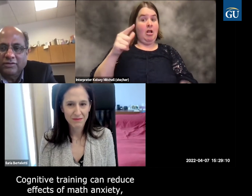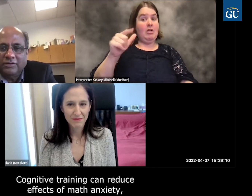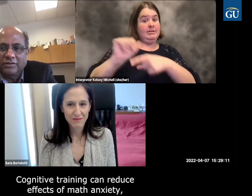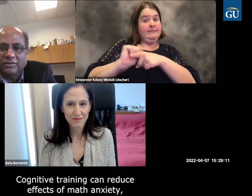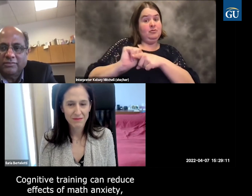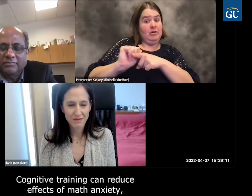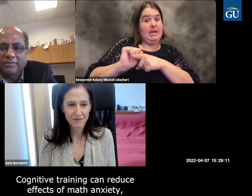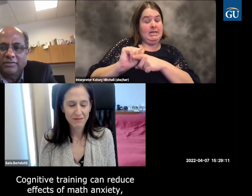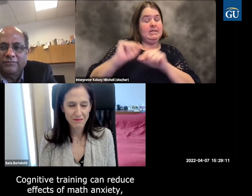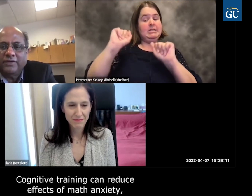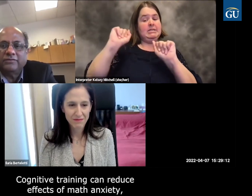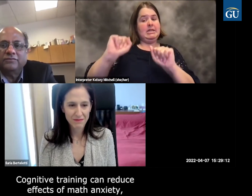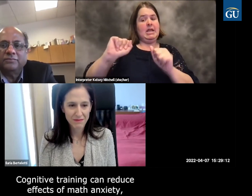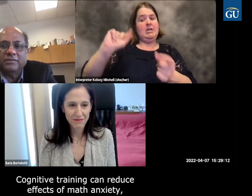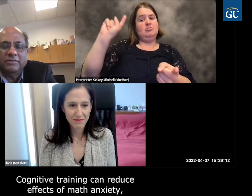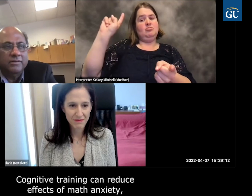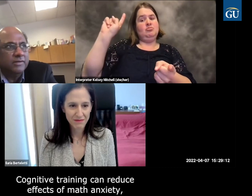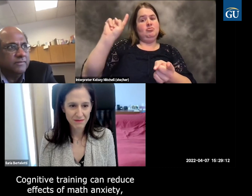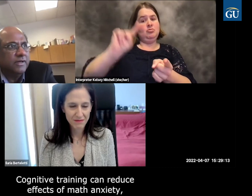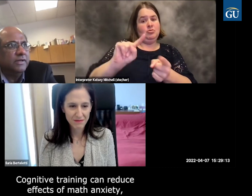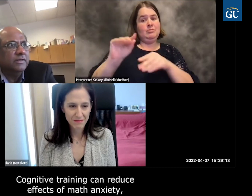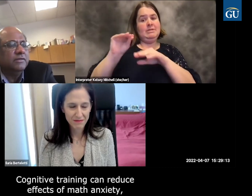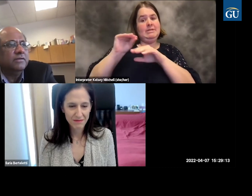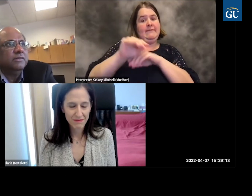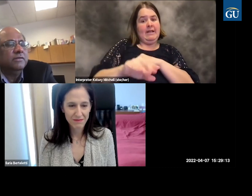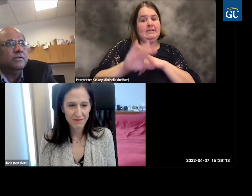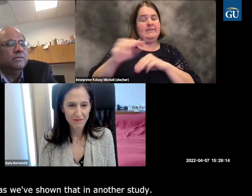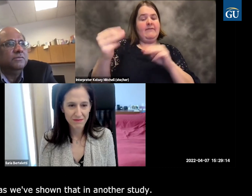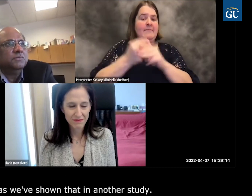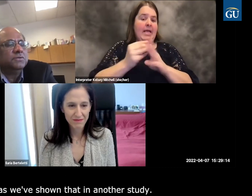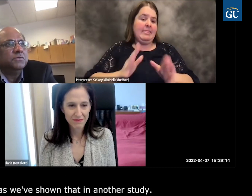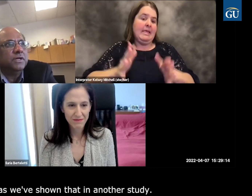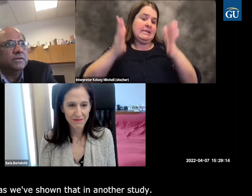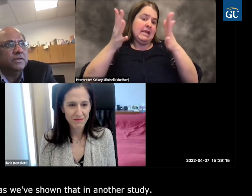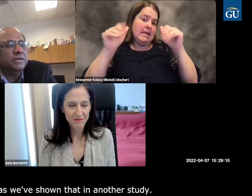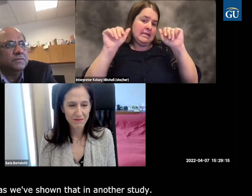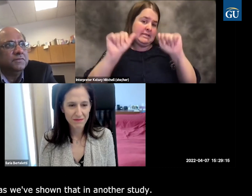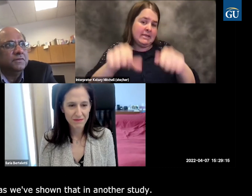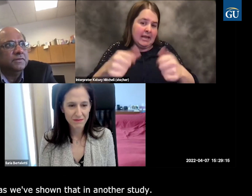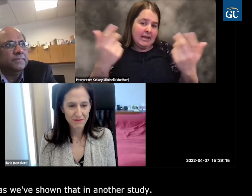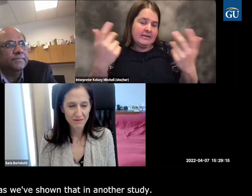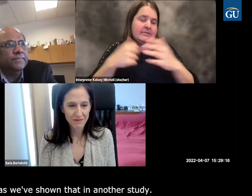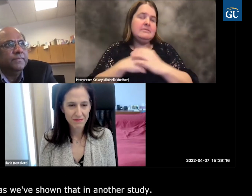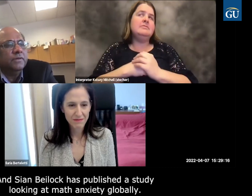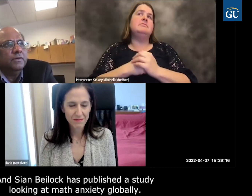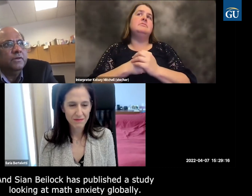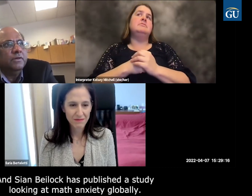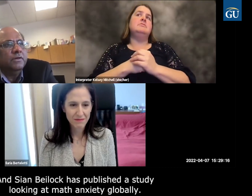uh effects of math anxiety